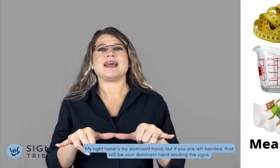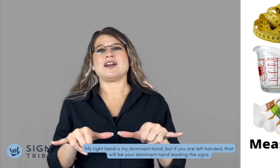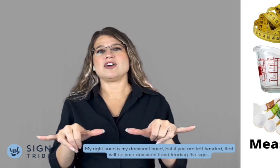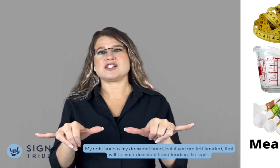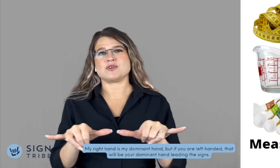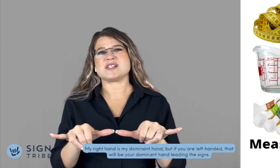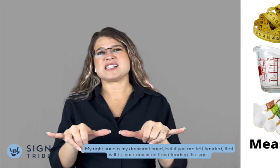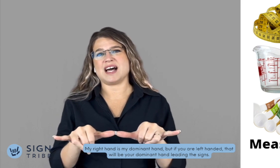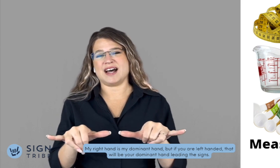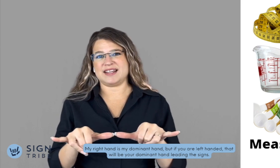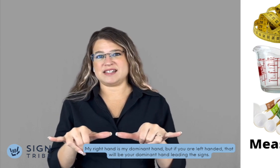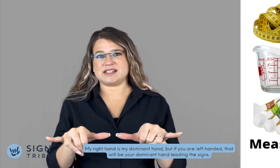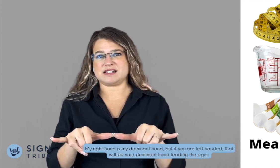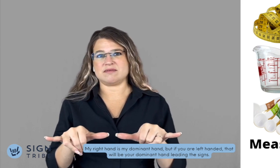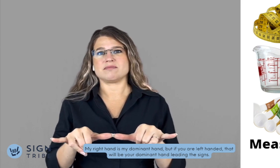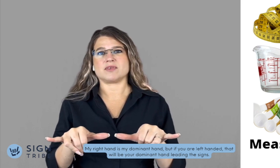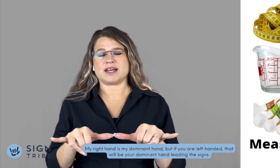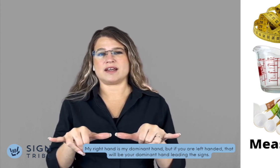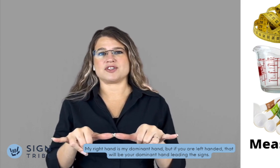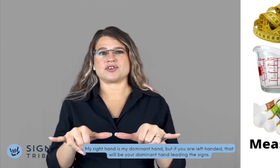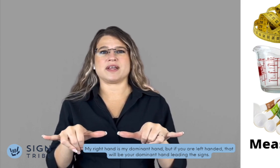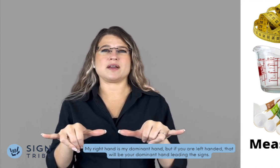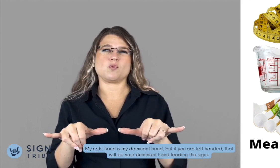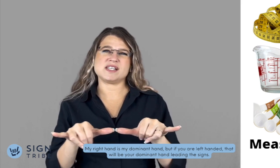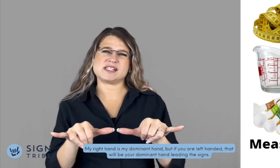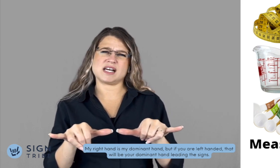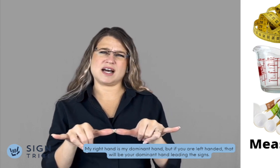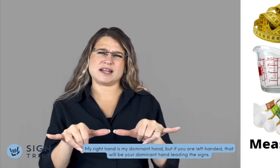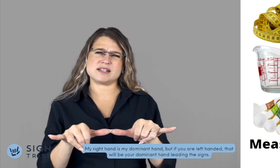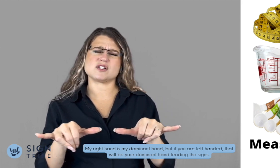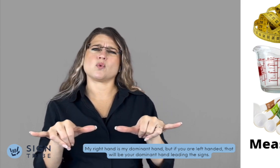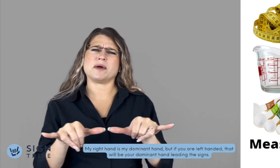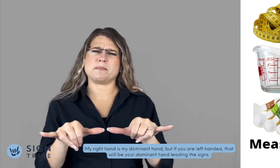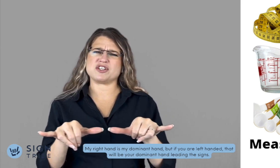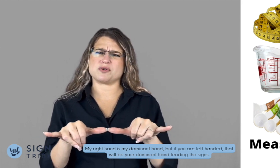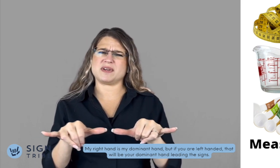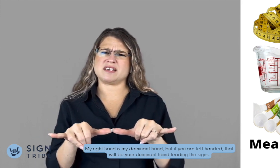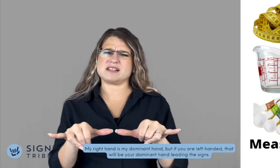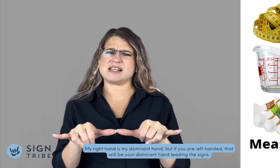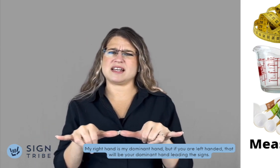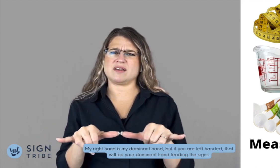and also size. Okay? Because you're like, what size, what measurement does that,